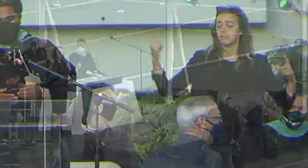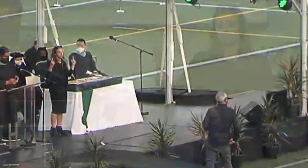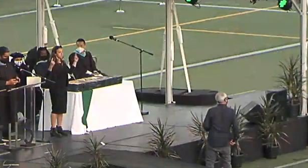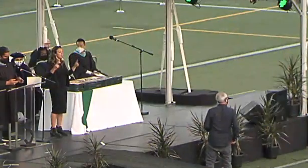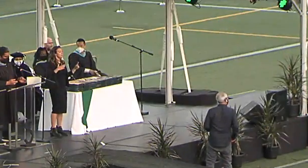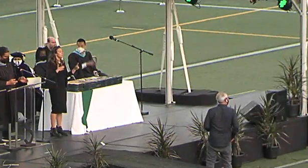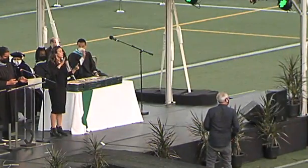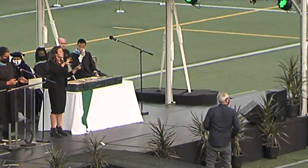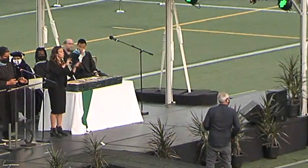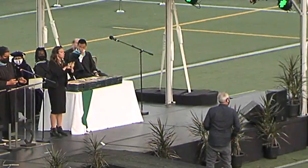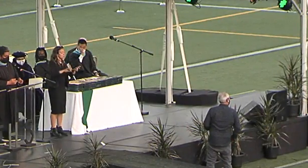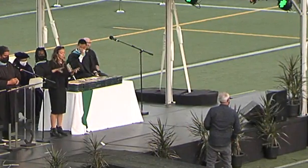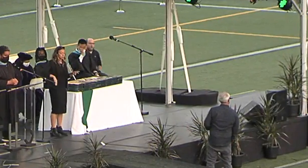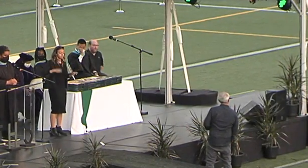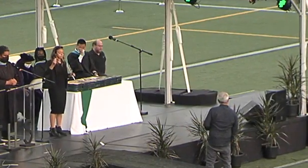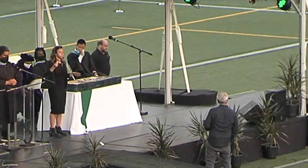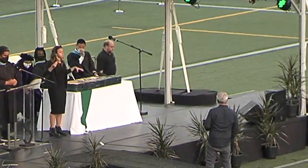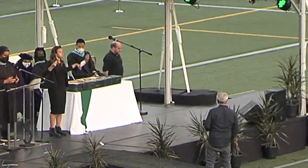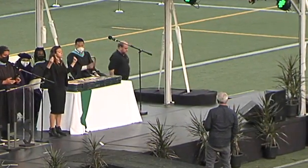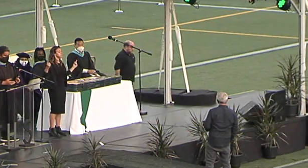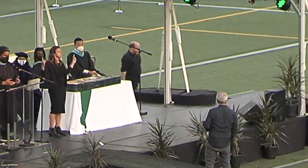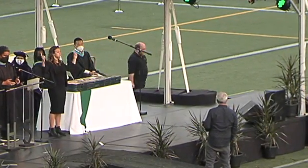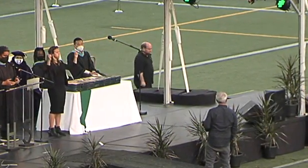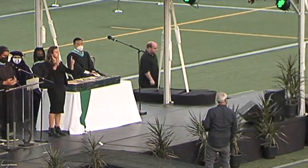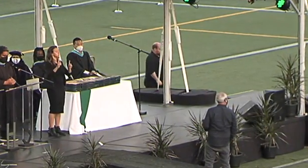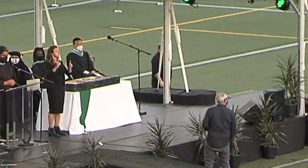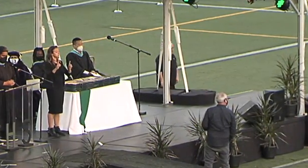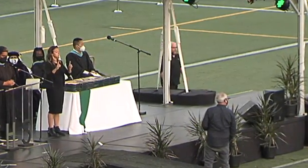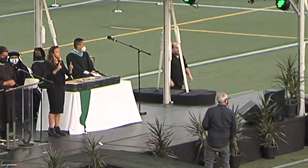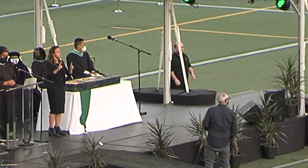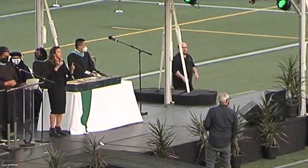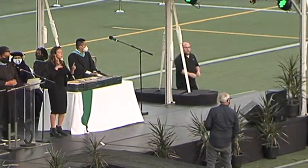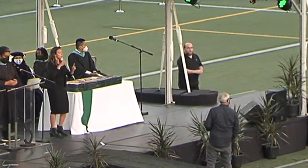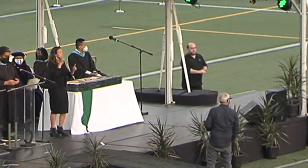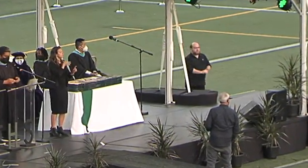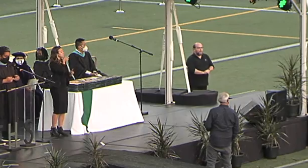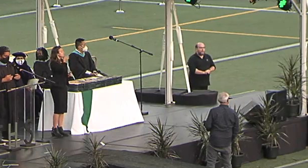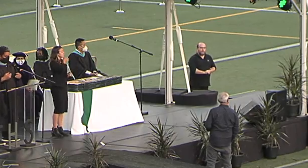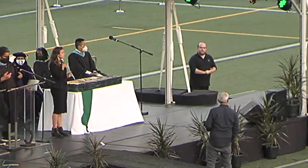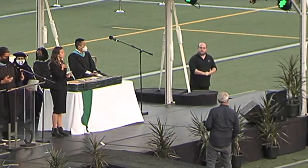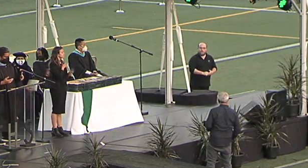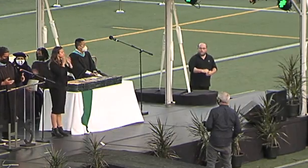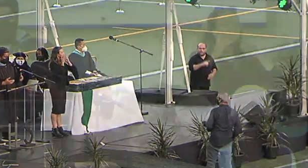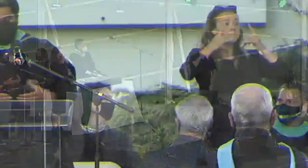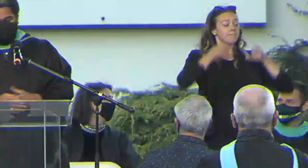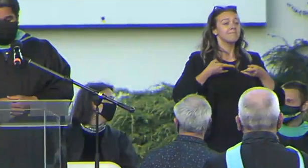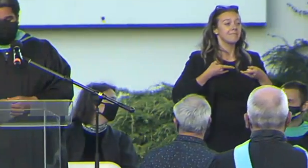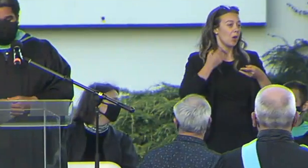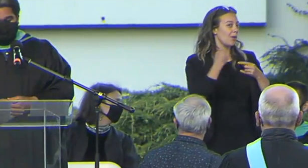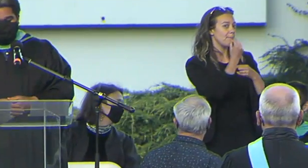and move to the center of the stage. You may then briefly lower your mask for that Kodak moment